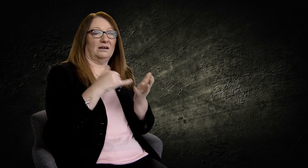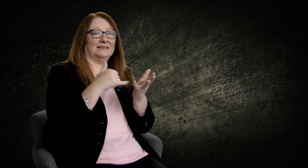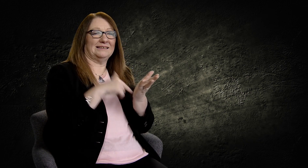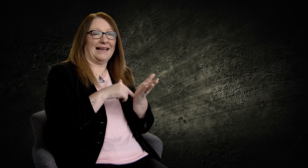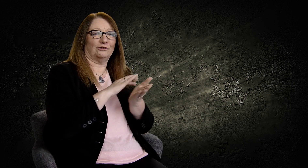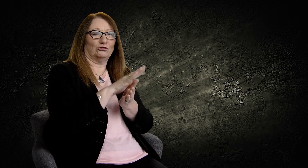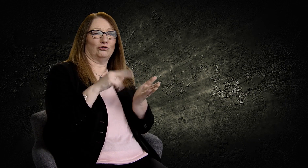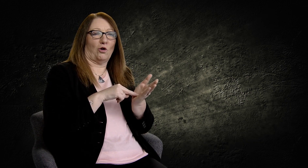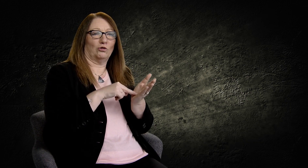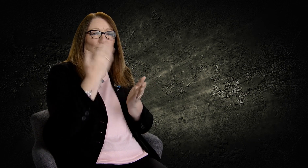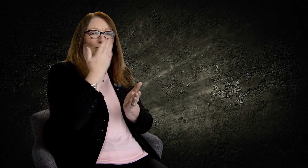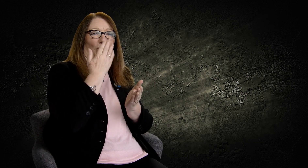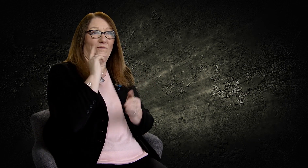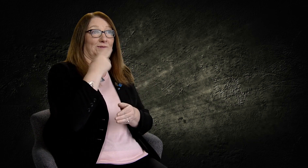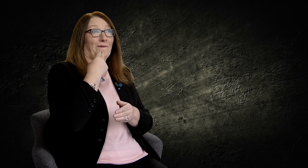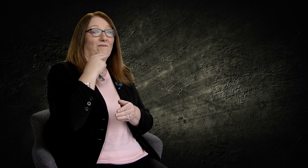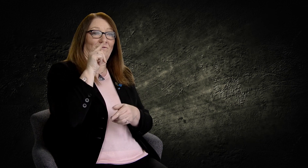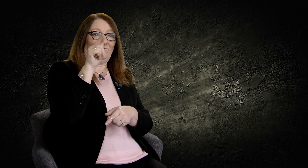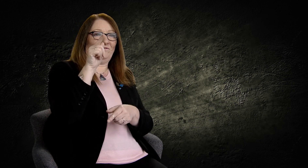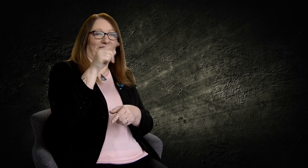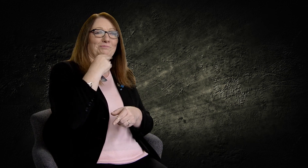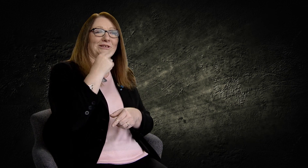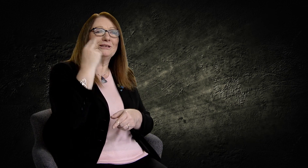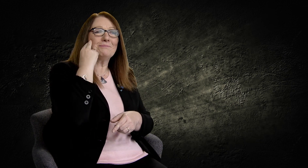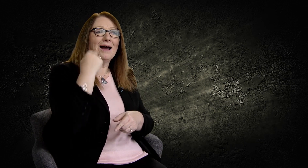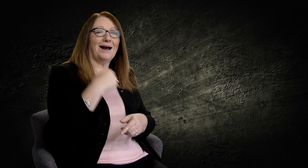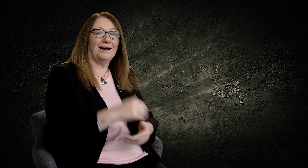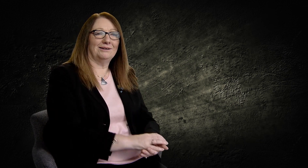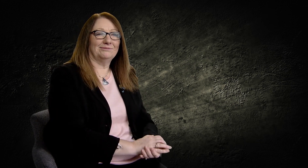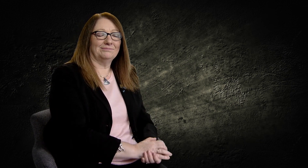I went on to St John's School for the Deaf in Boston Spa.